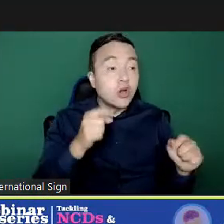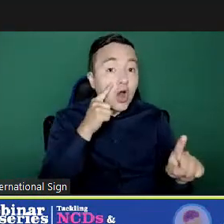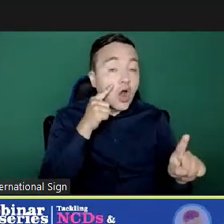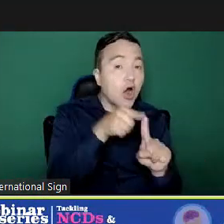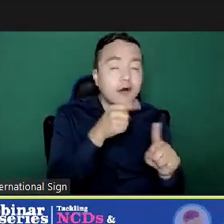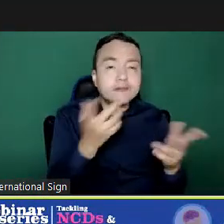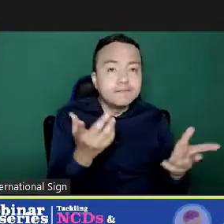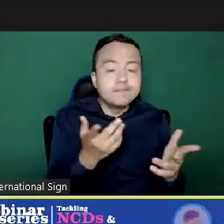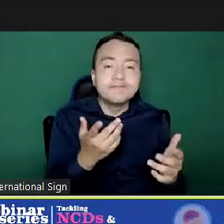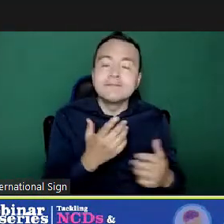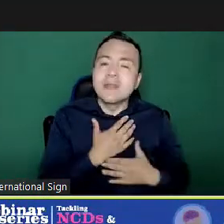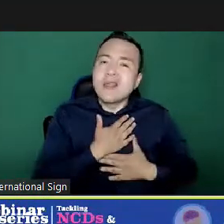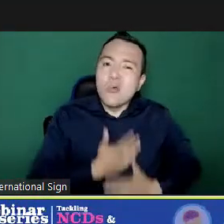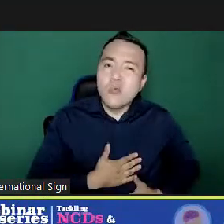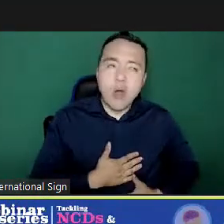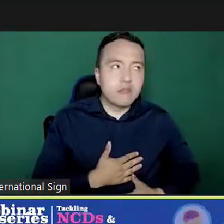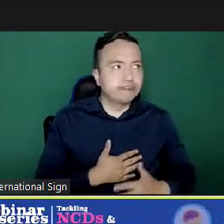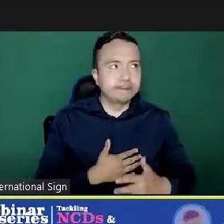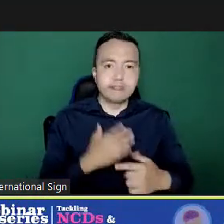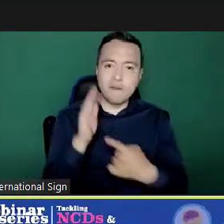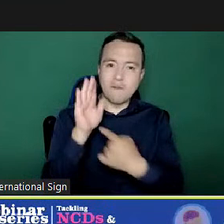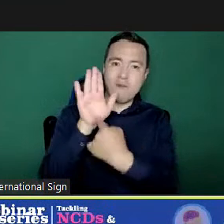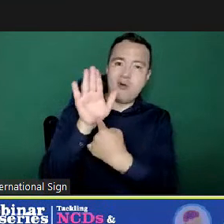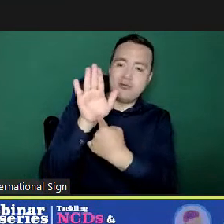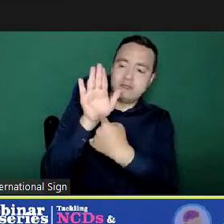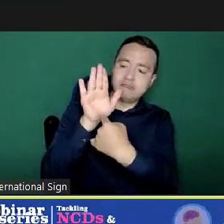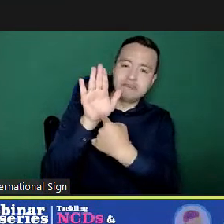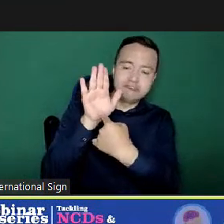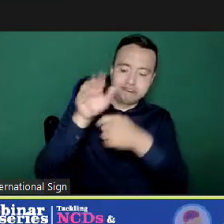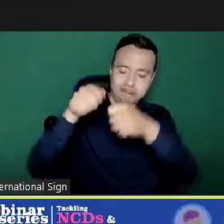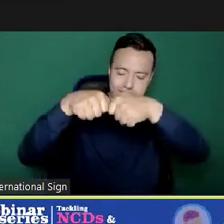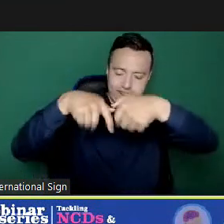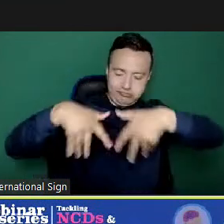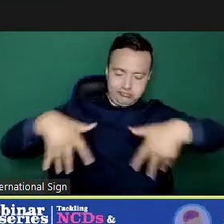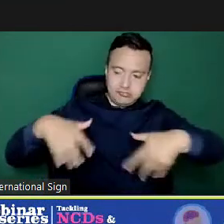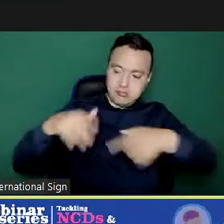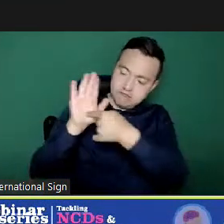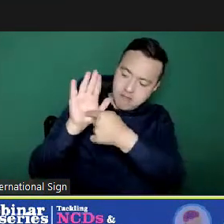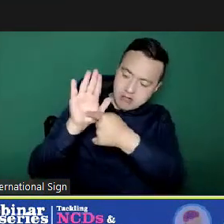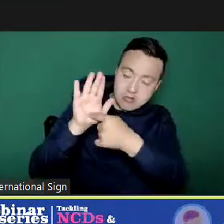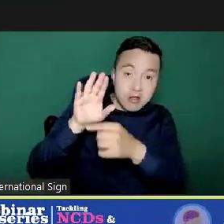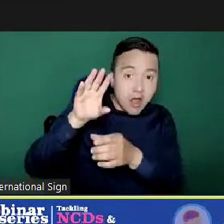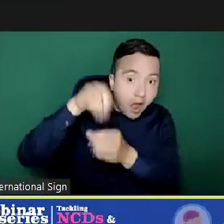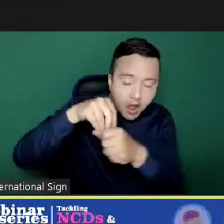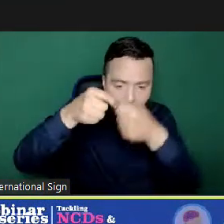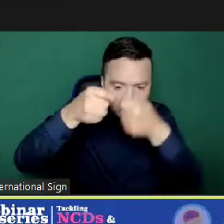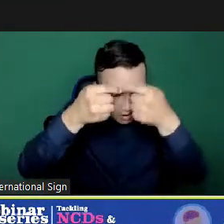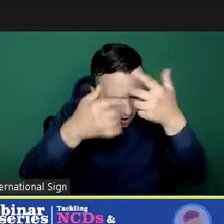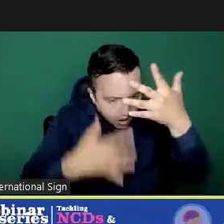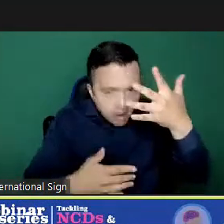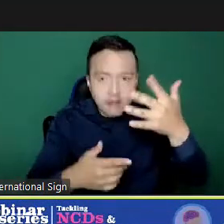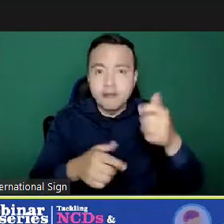care. This looks at including health coverage, health service delivery coordination in central